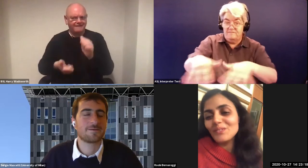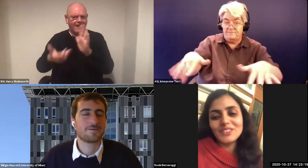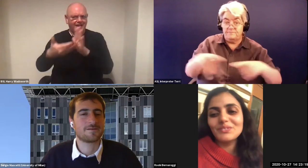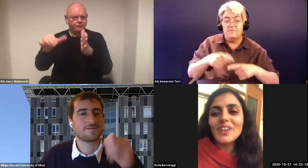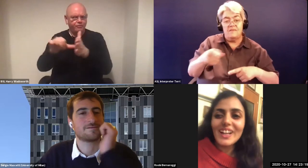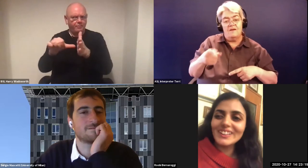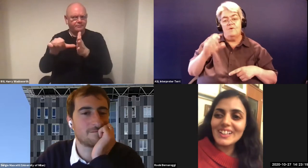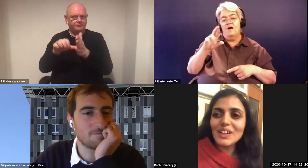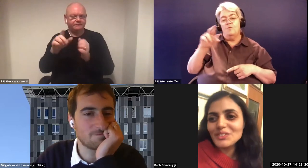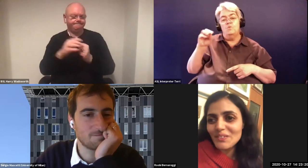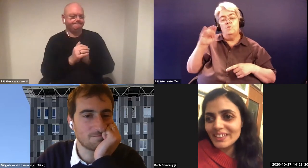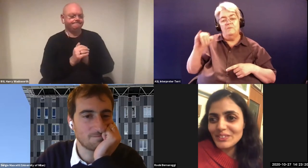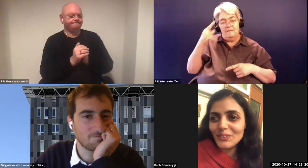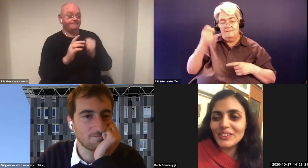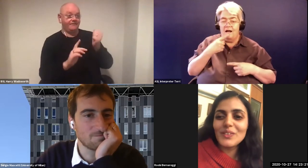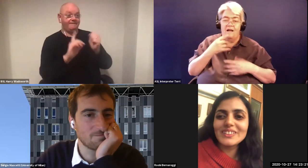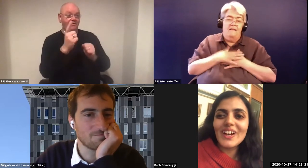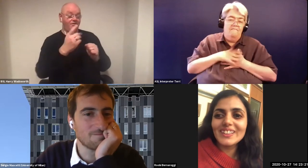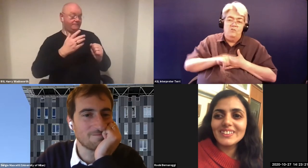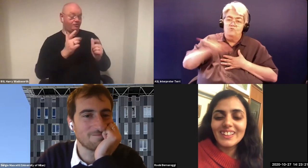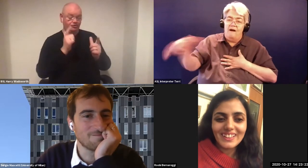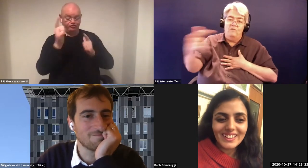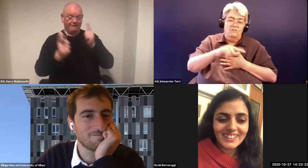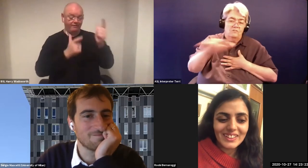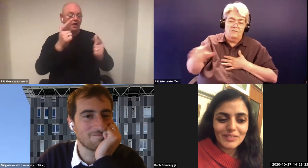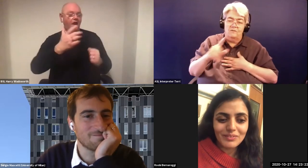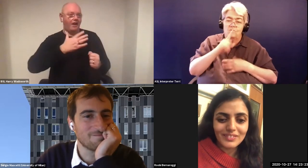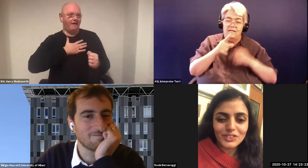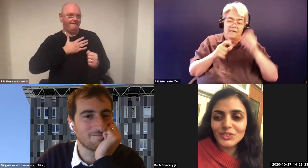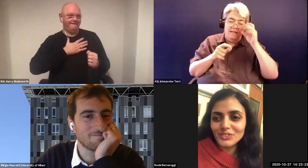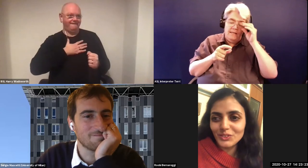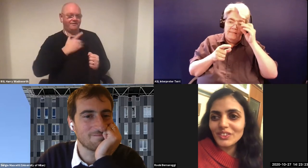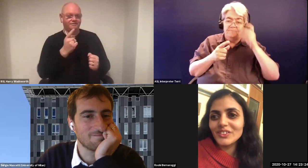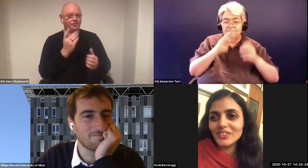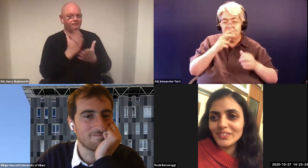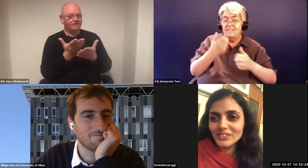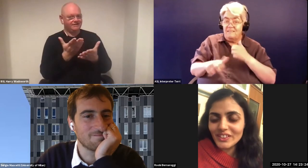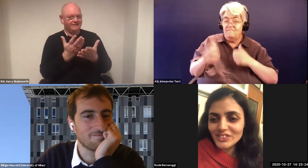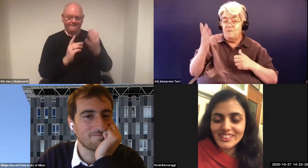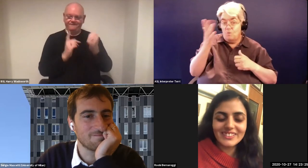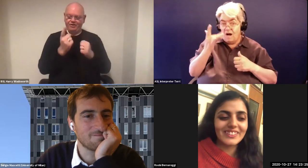first of all I love traveling so it was hard like um due to the restrictions that